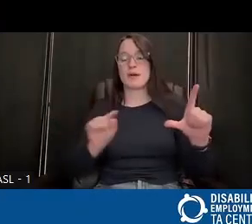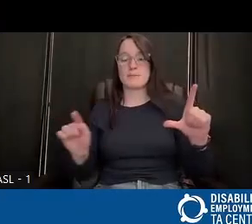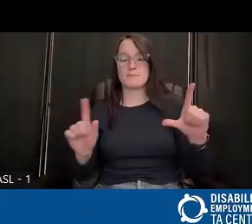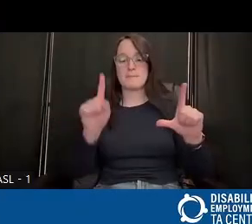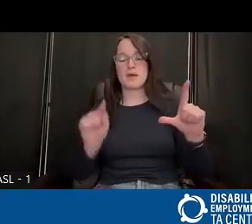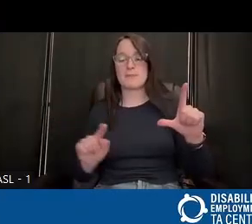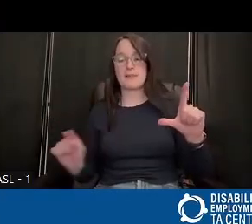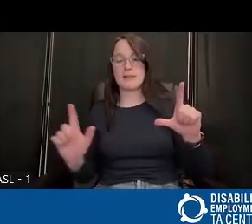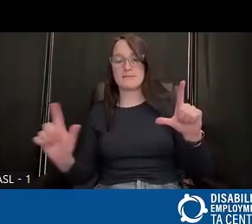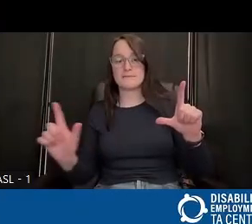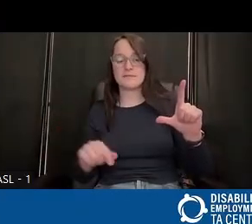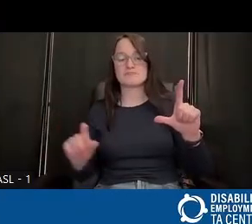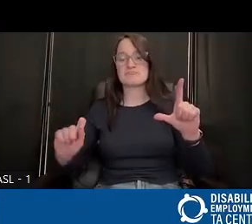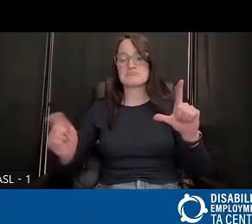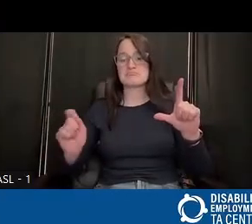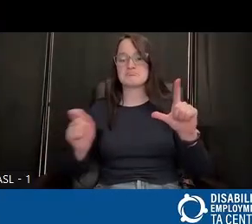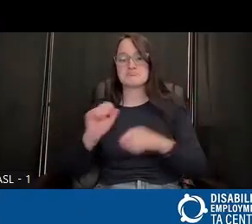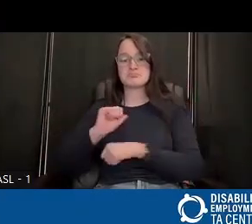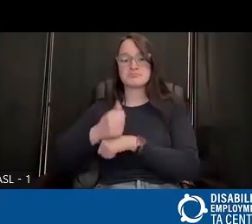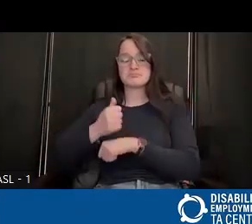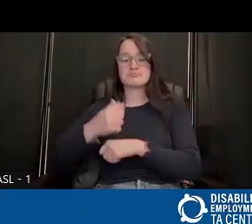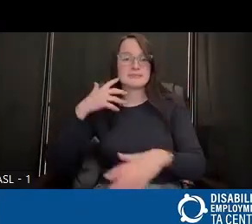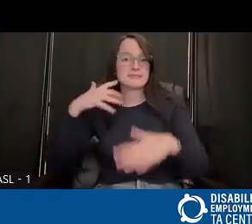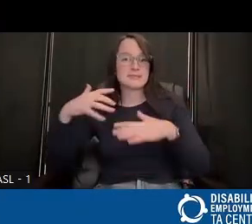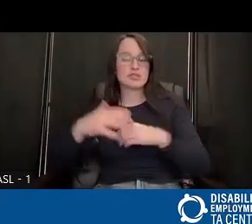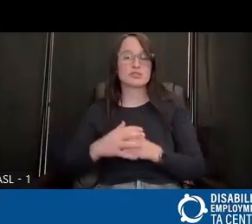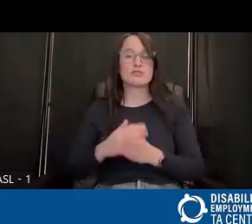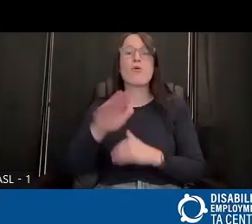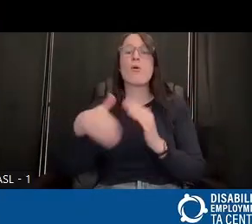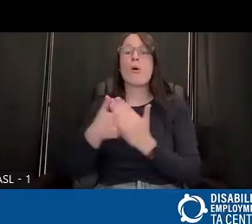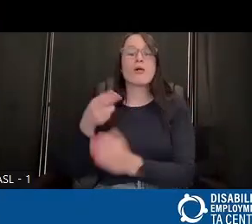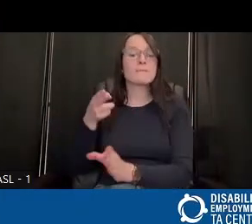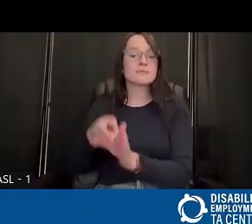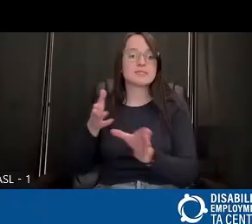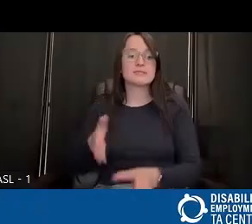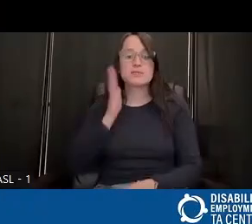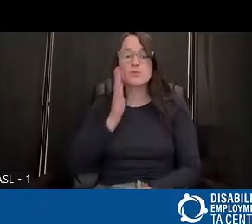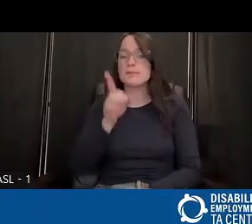settings. All participants are muted in today's event due to the size of our audience though. Um,